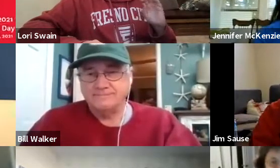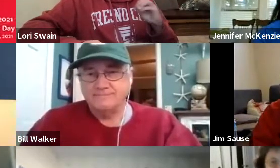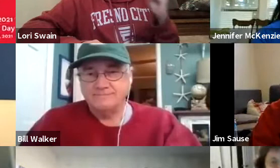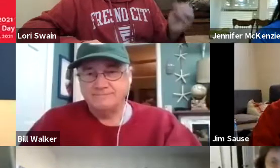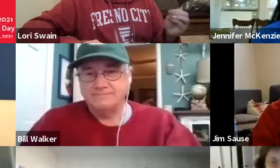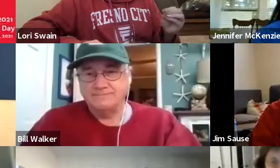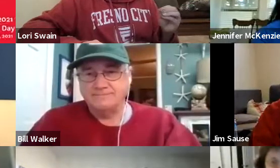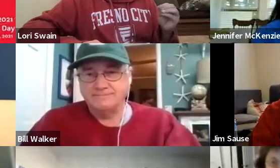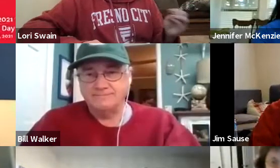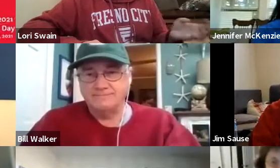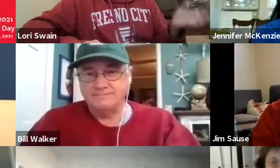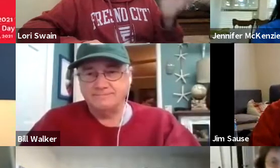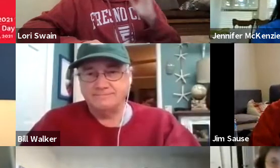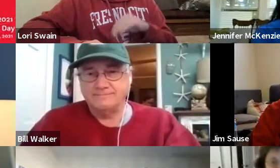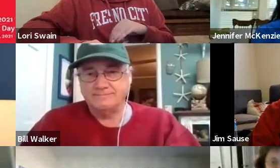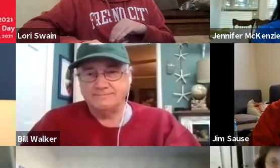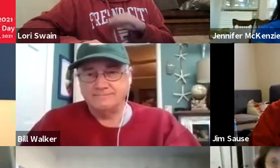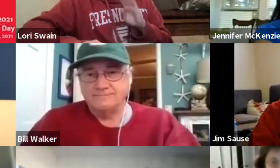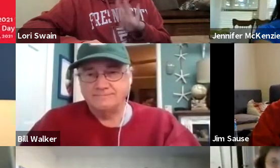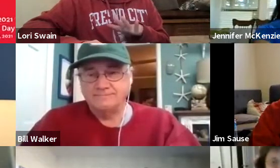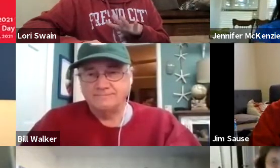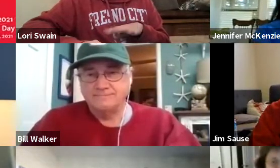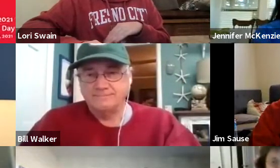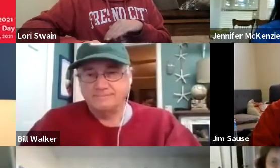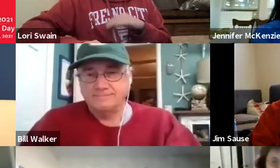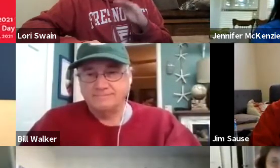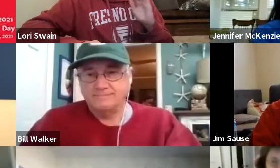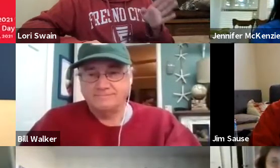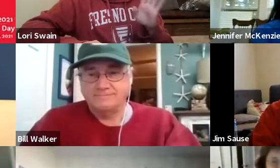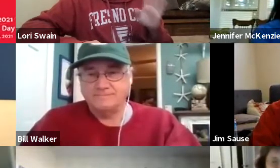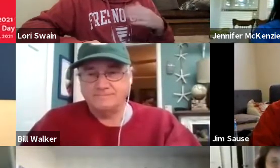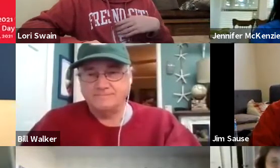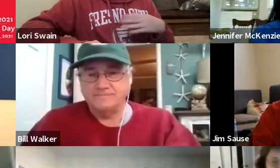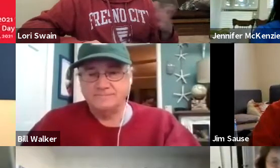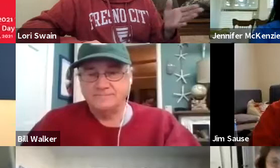when we were the Student Success teams, and now that we're guided pathways, we have four. So we have the four department chairs come